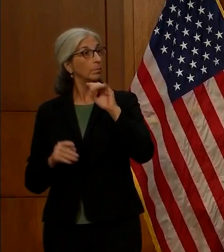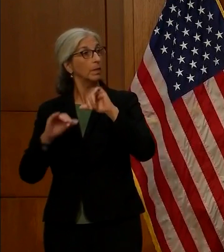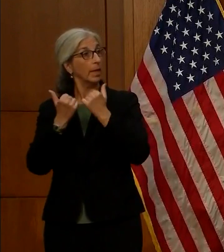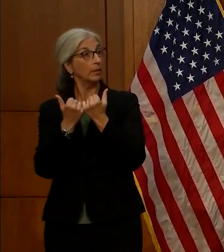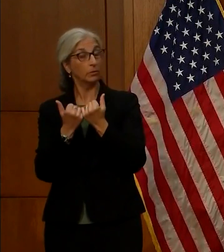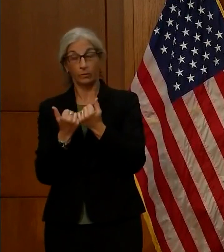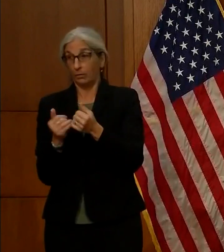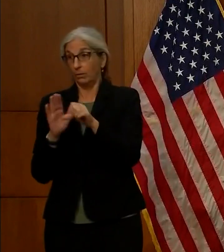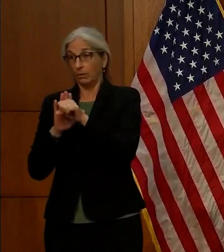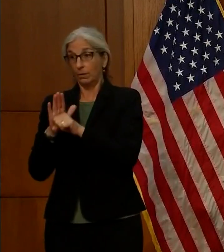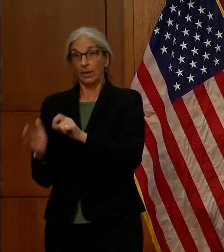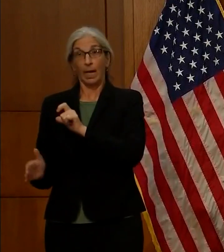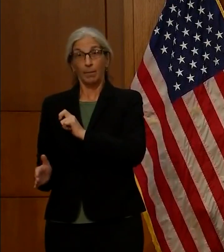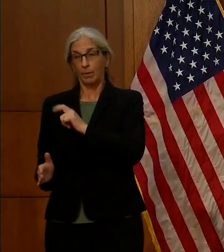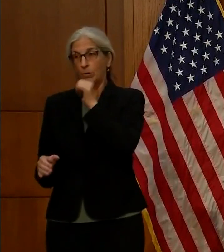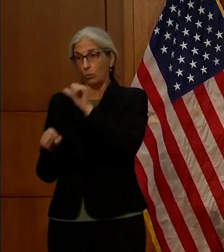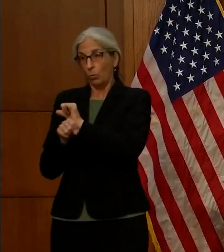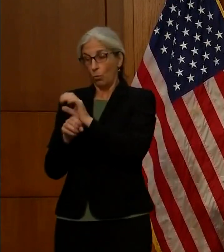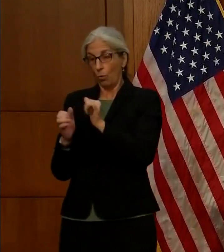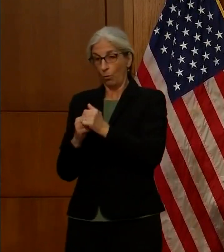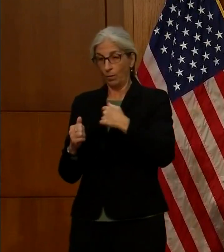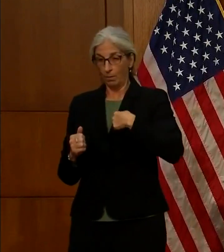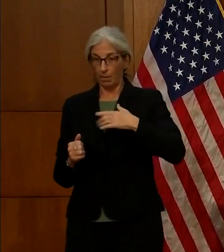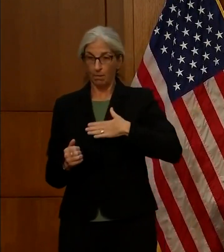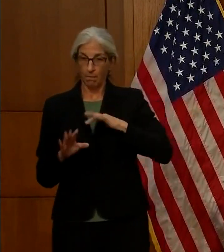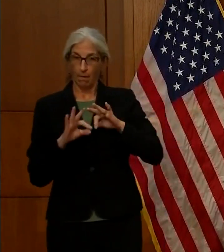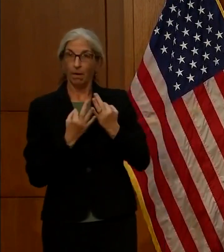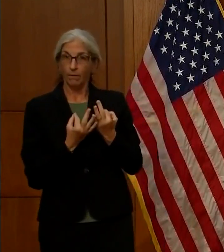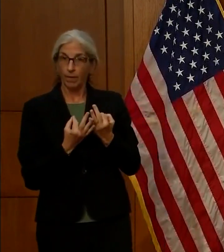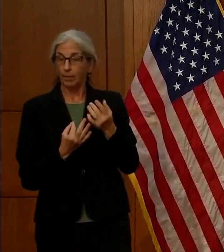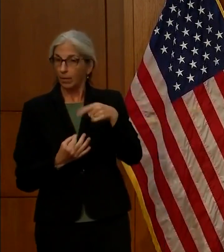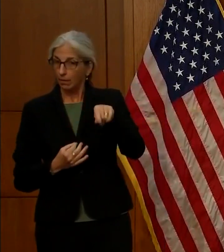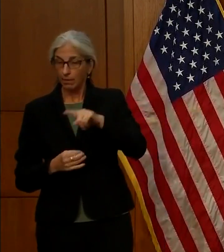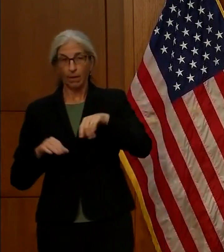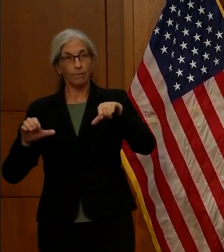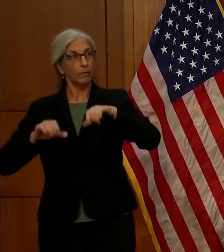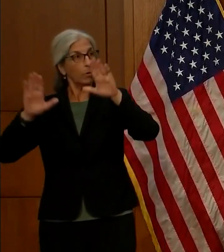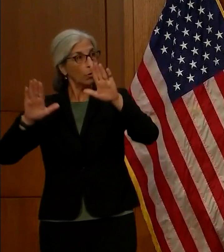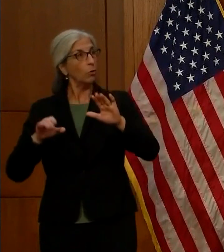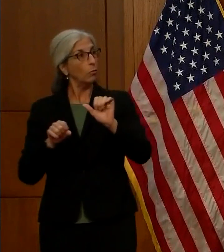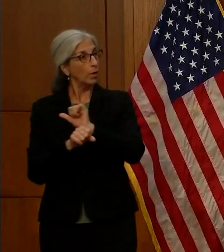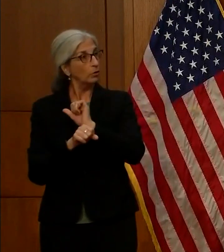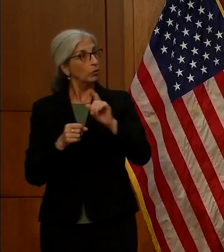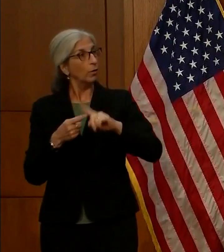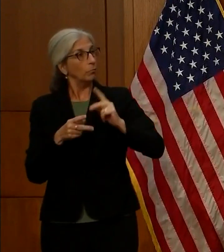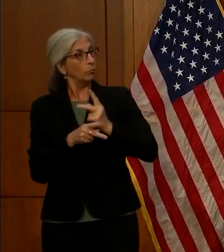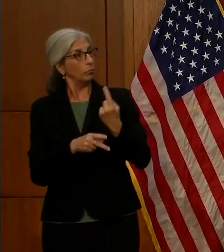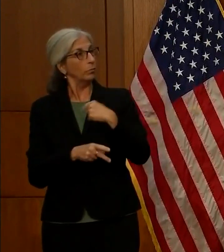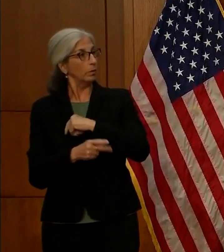OUR LAW ENFORCEMENT AGENCIES ESPECIALLY OUR OUR STATE POLICE AT WORK VERY CLOSELY WITH PAM AND ME AND OUR FAMILY THEY'VE-